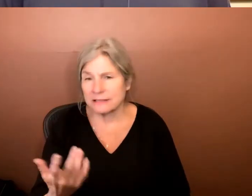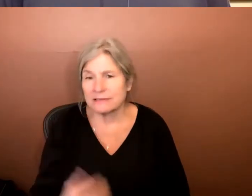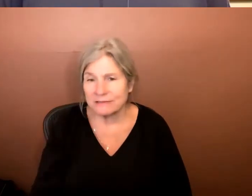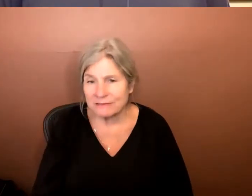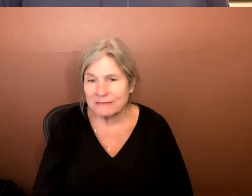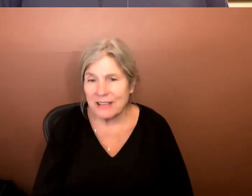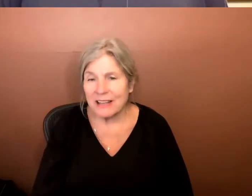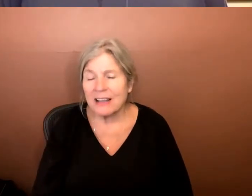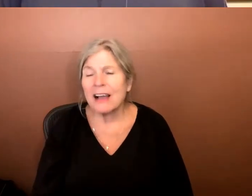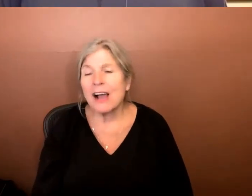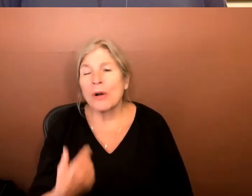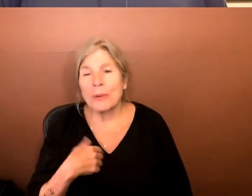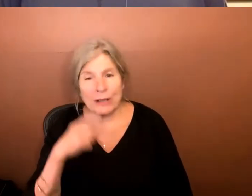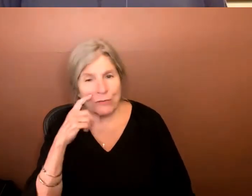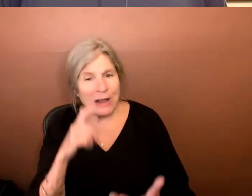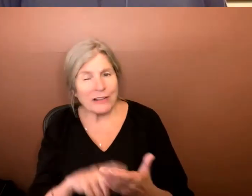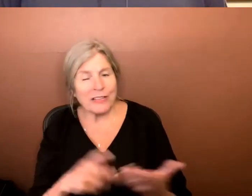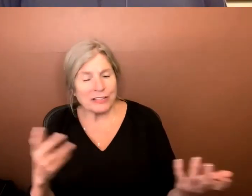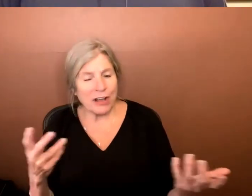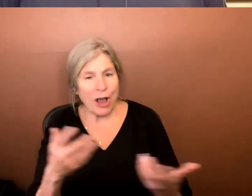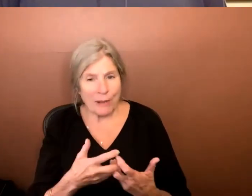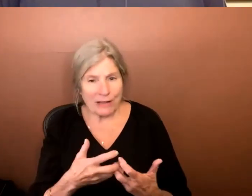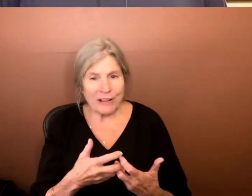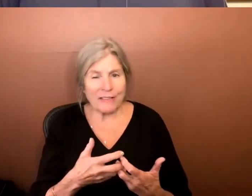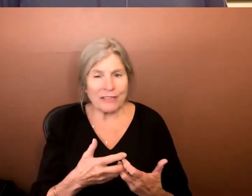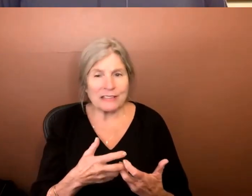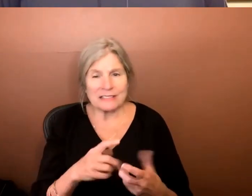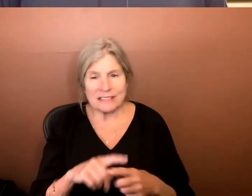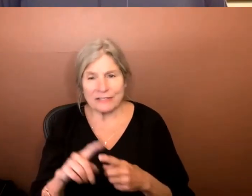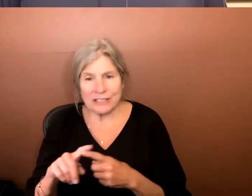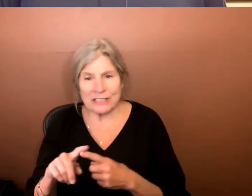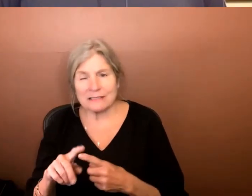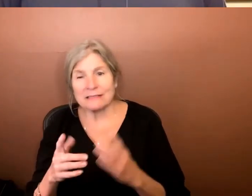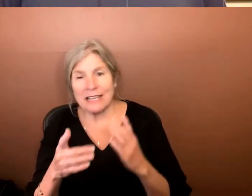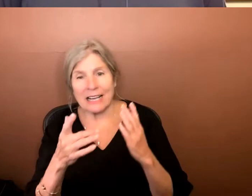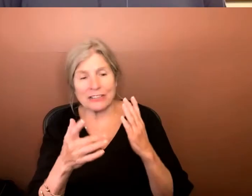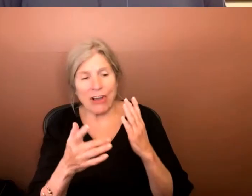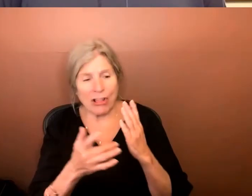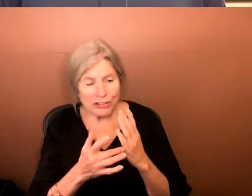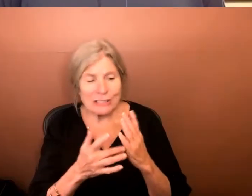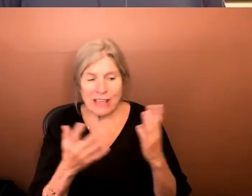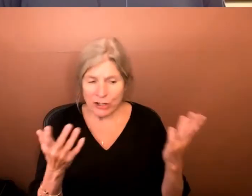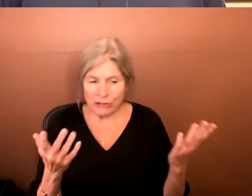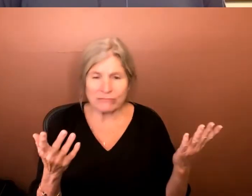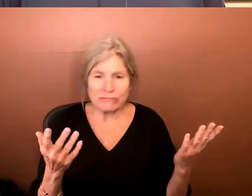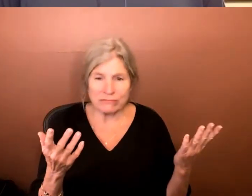recognize there's a combination of these kind of technologies that are, you know, that are going to be used